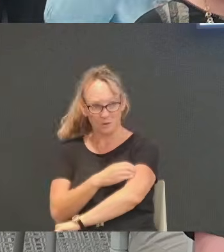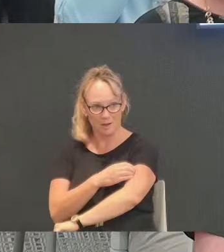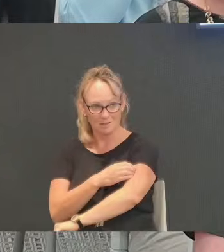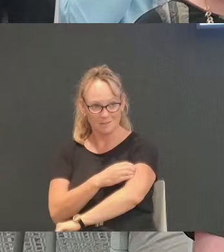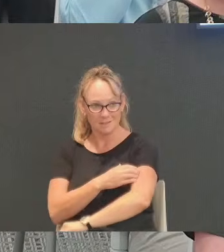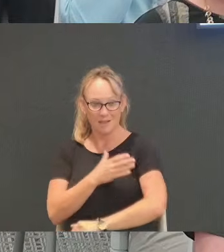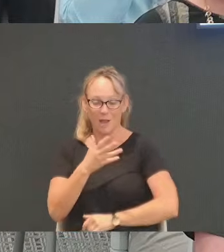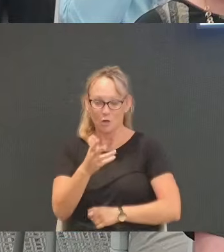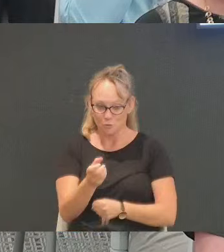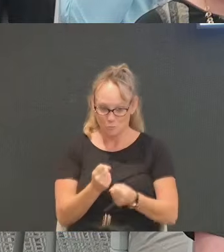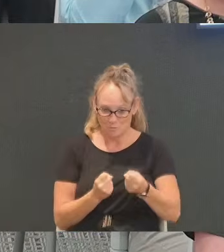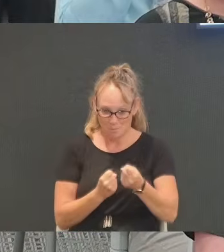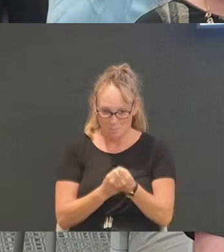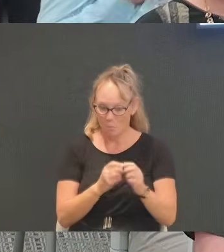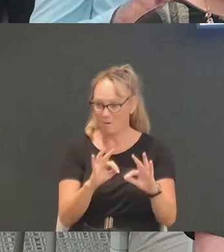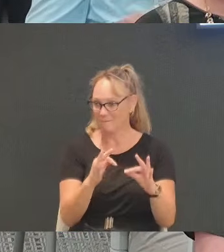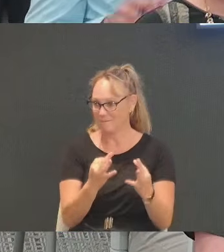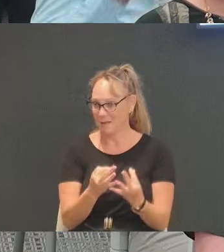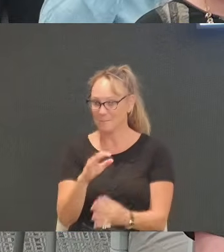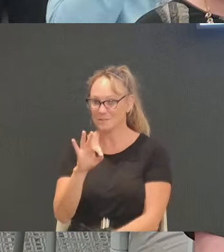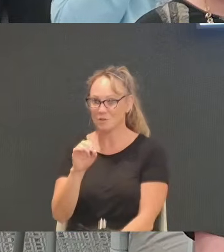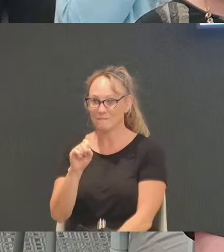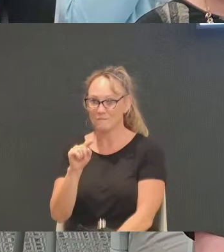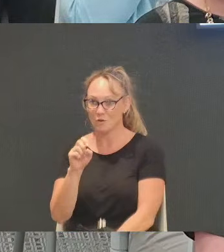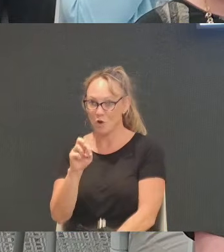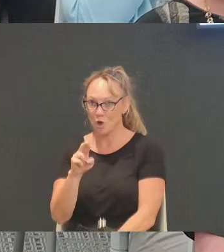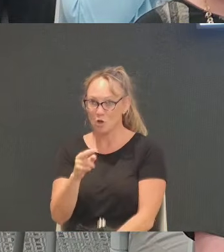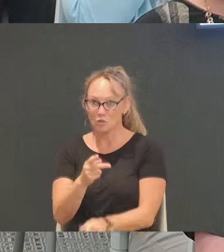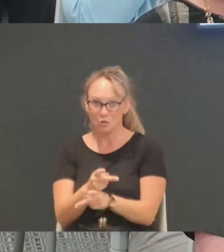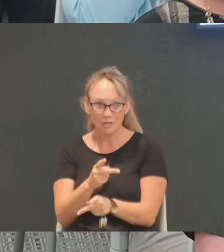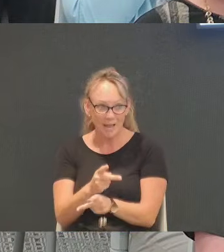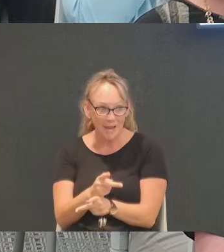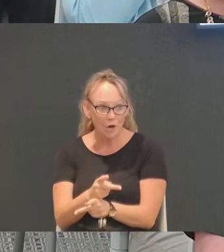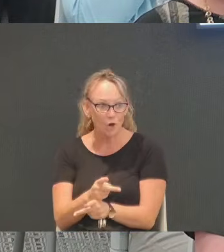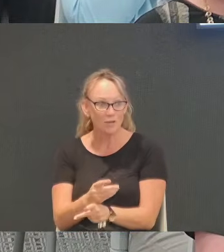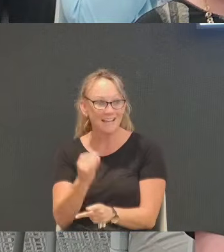care. So, for anybody who's listening who's been touched by these stories, I would encourage you